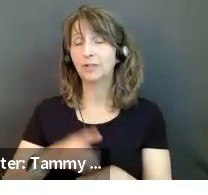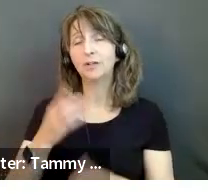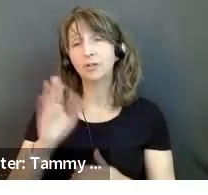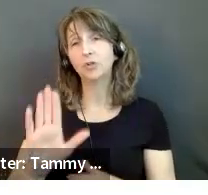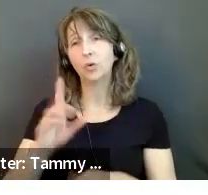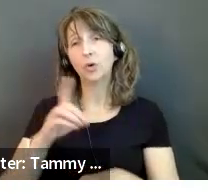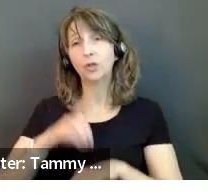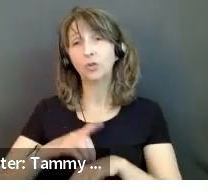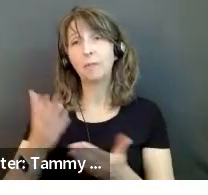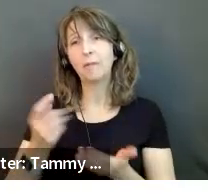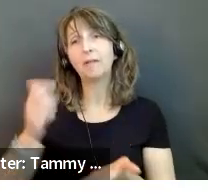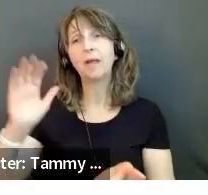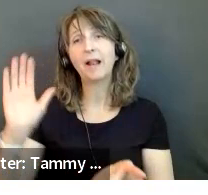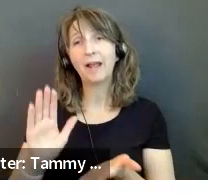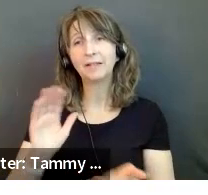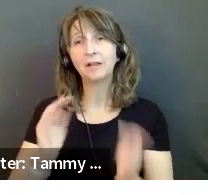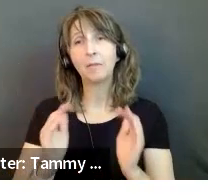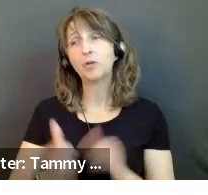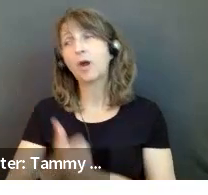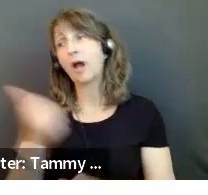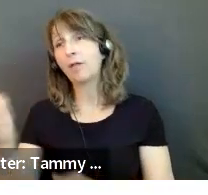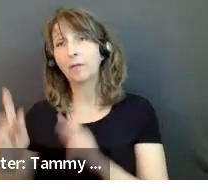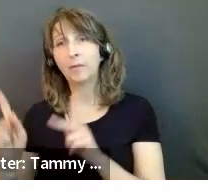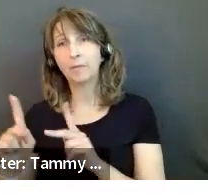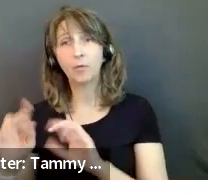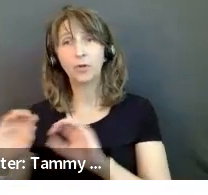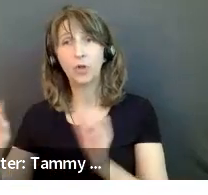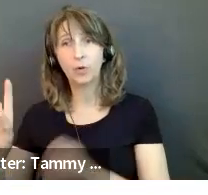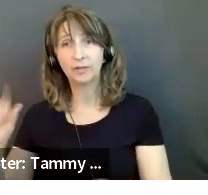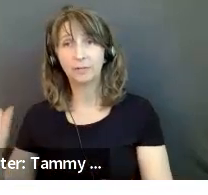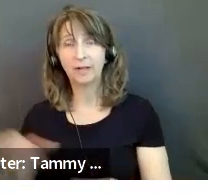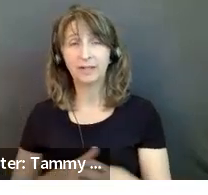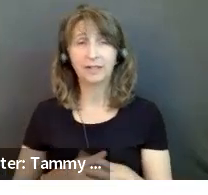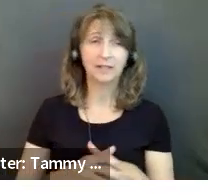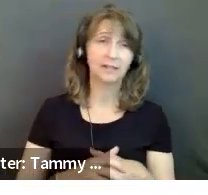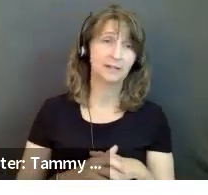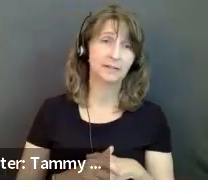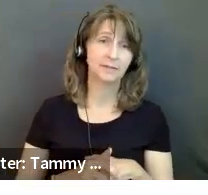Who might not have a disability doing that same work.